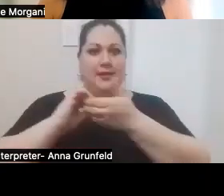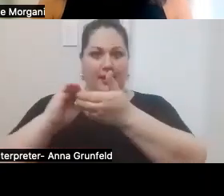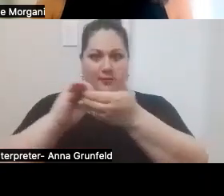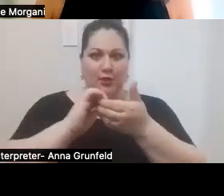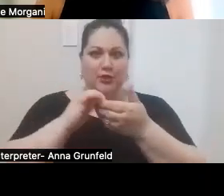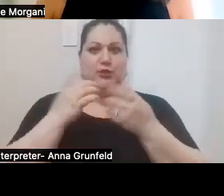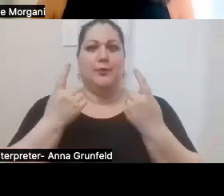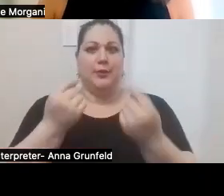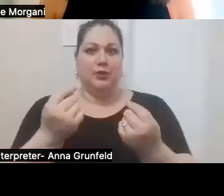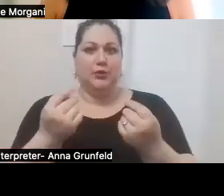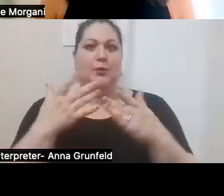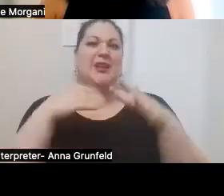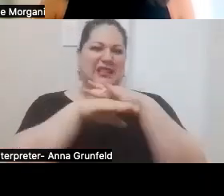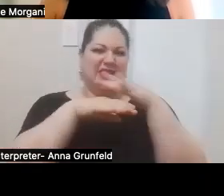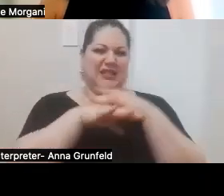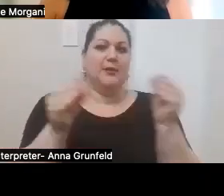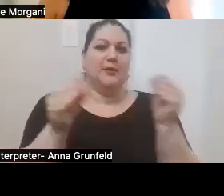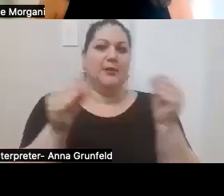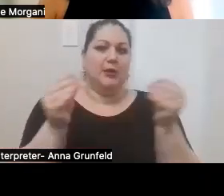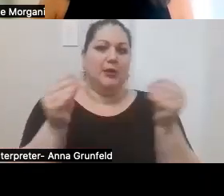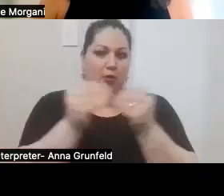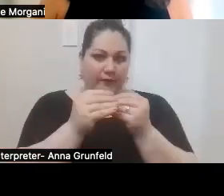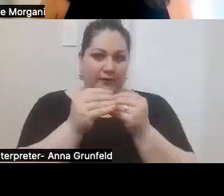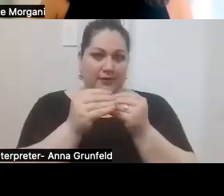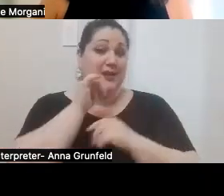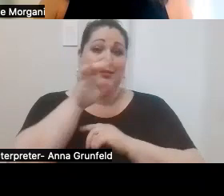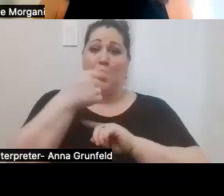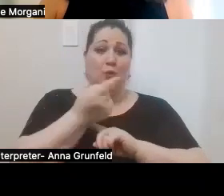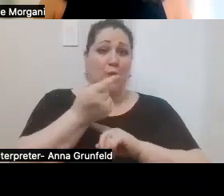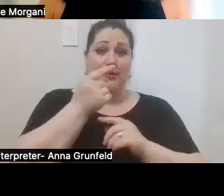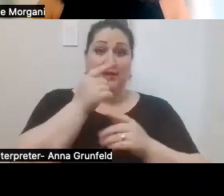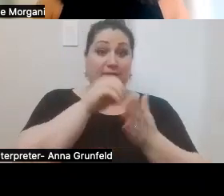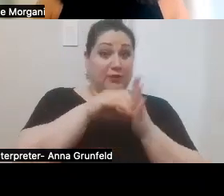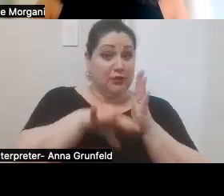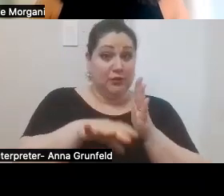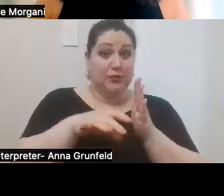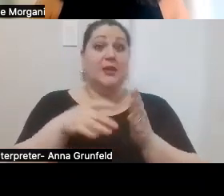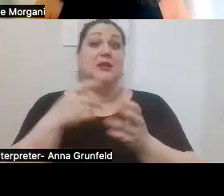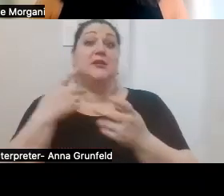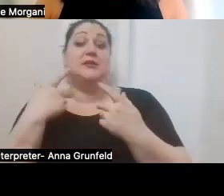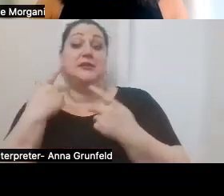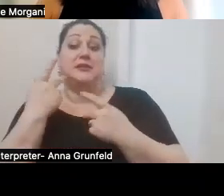Not only with our students, health care providers, but also the programs in which we are working with.